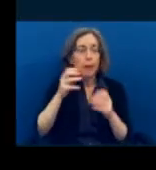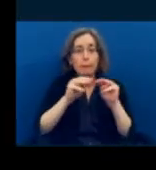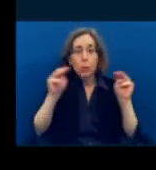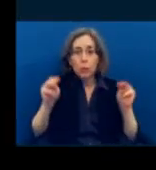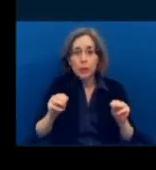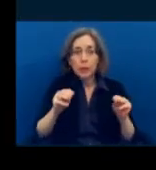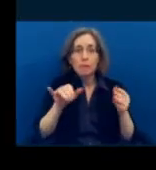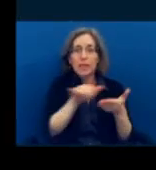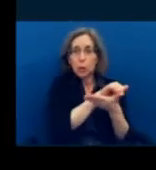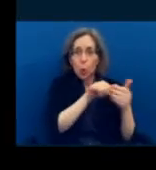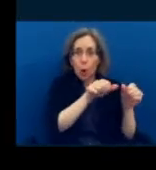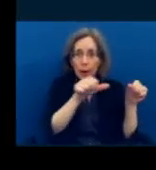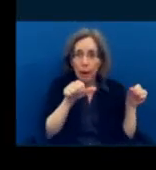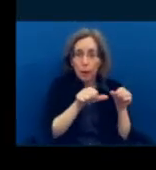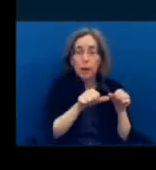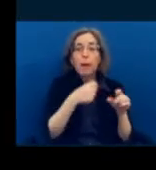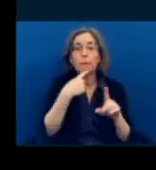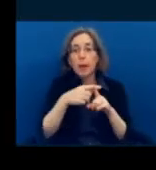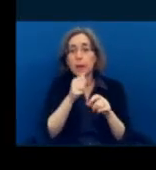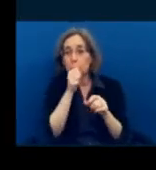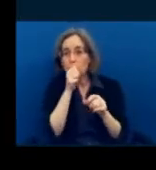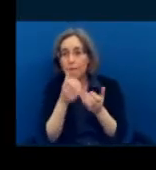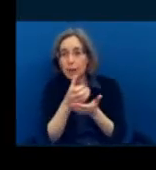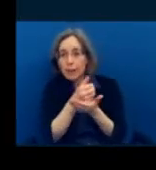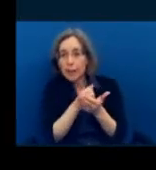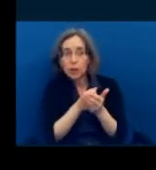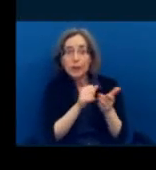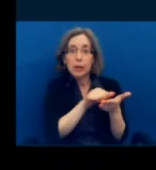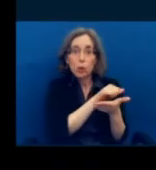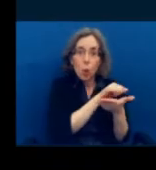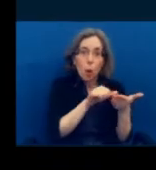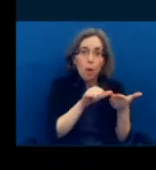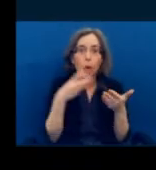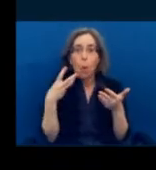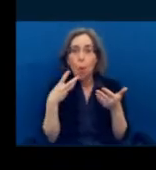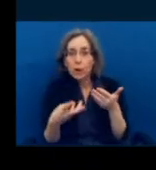IS ALSO IN PRIVATE COLLECTIONS IN NEW YORK CITY, WASHINGTON D. C., CHARLESTON, SOUTH CAROLINA,